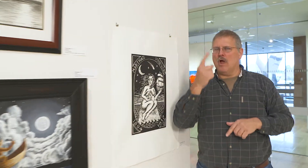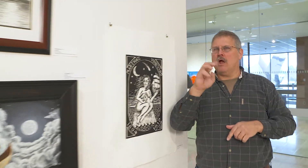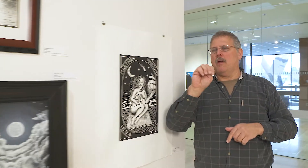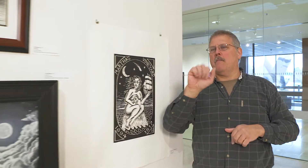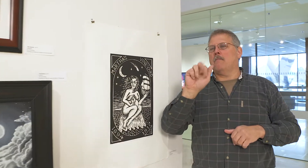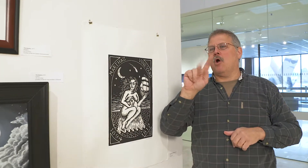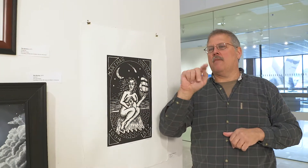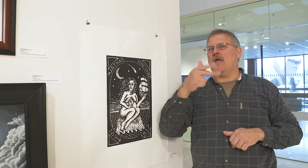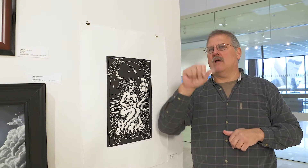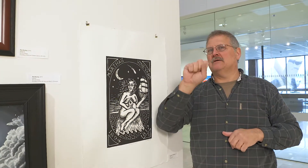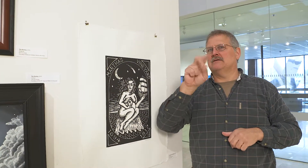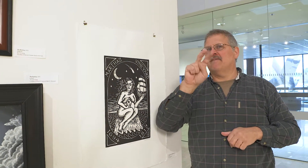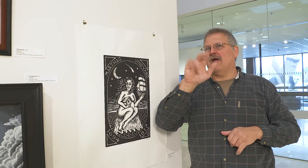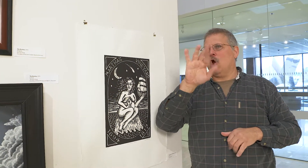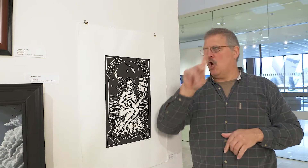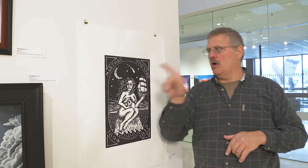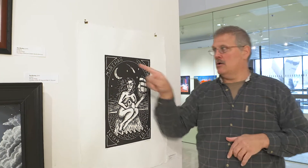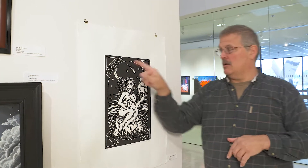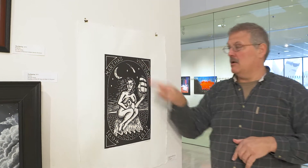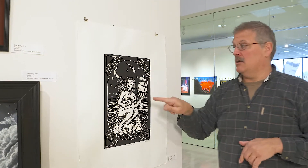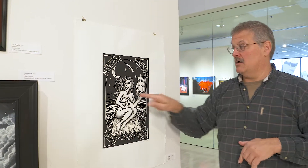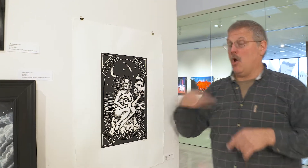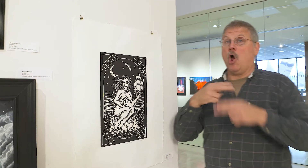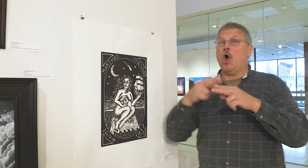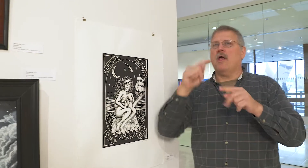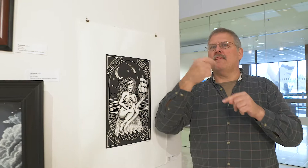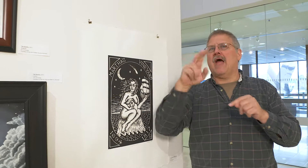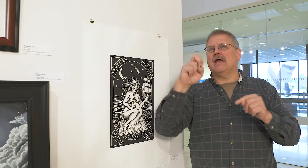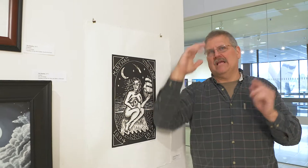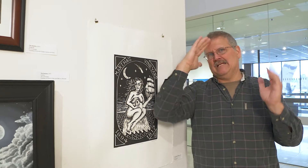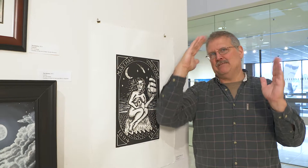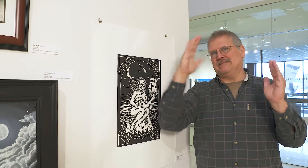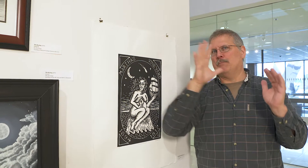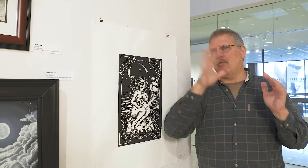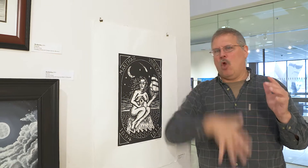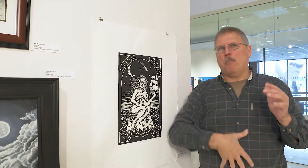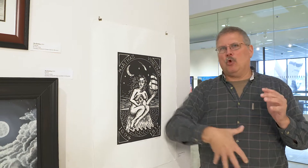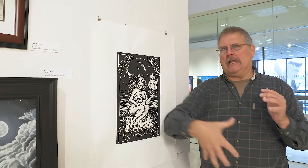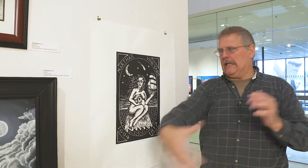This is another Martha's Vineyard piece called "The Expectant Mother." You can see she's pregnant.